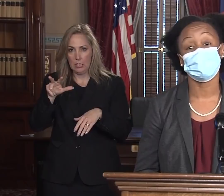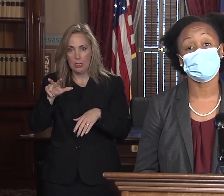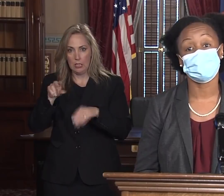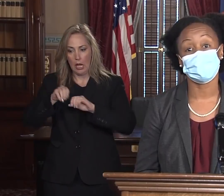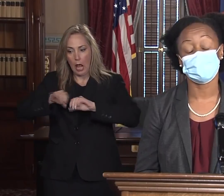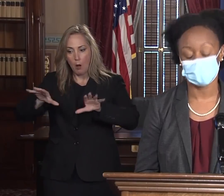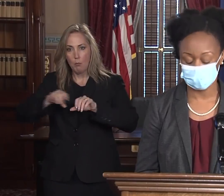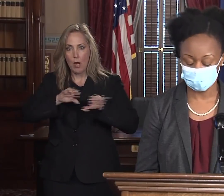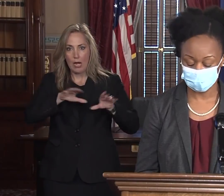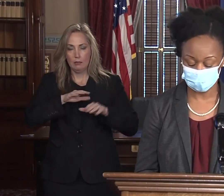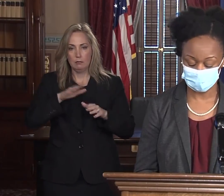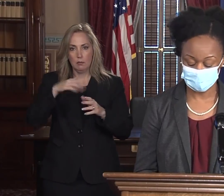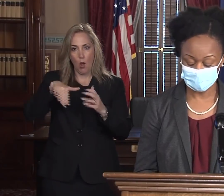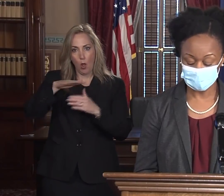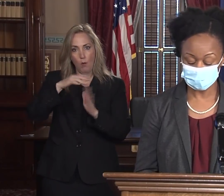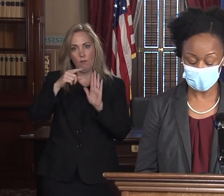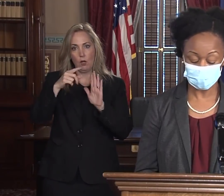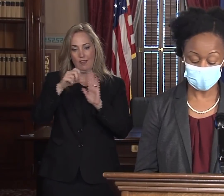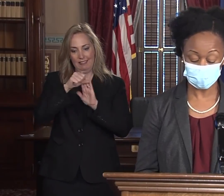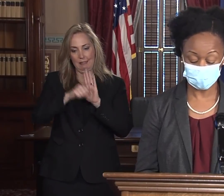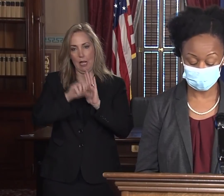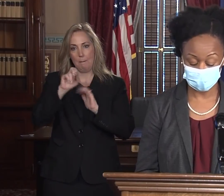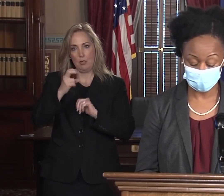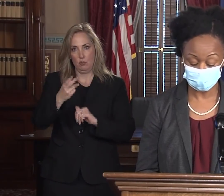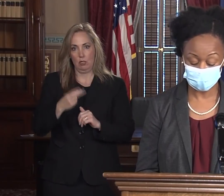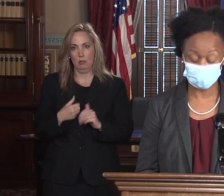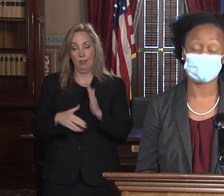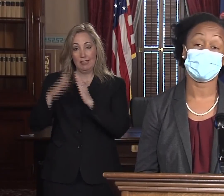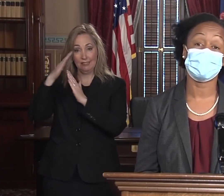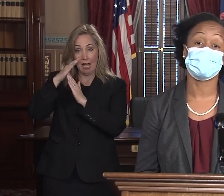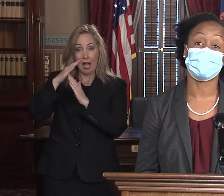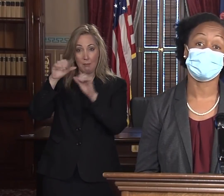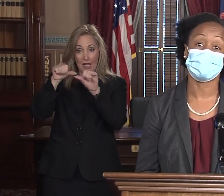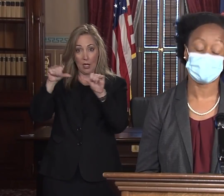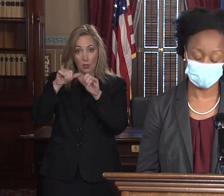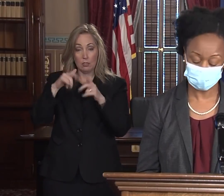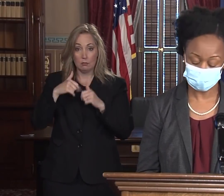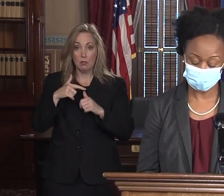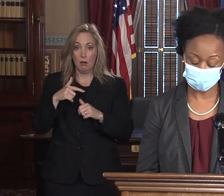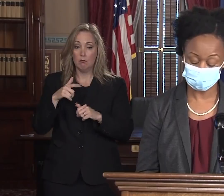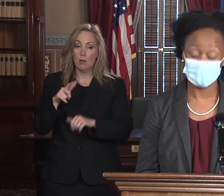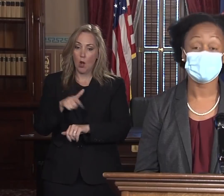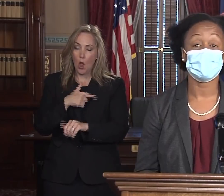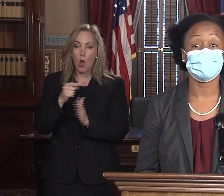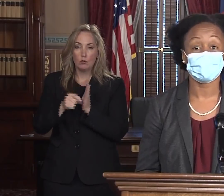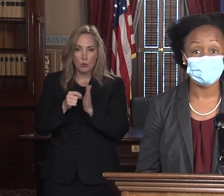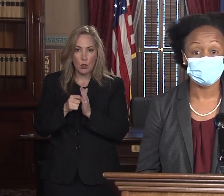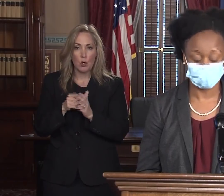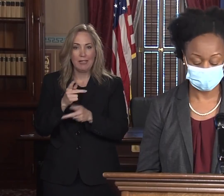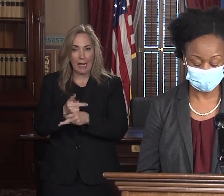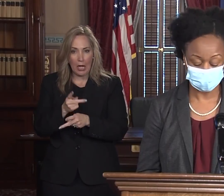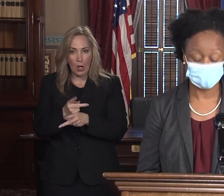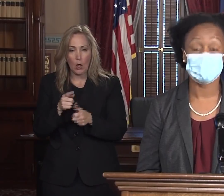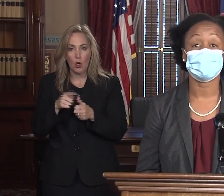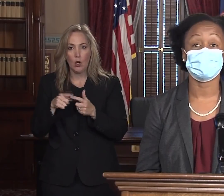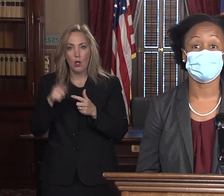LOCAL HEALTH DEPARTMENTS ARE INVESTIGATING 393 OUTBREAKS ACROSS THE STATE. THAT NUMBER CONTINUES TO GROW EVERY WEEK.